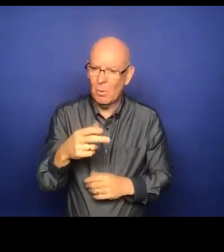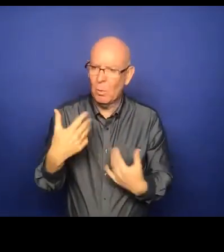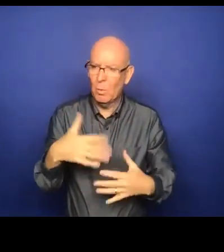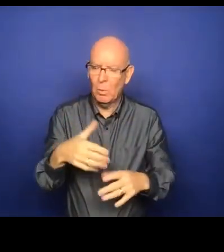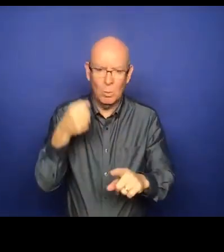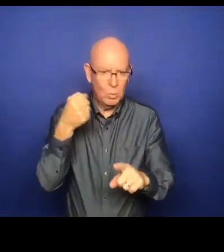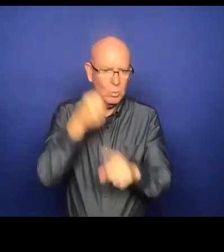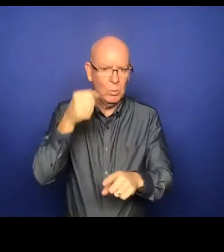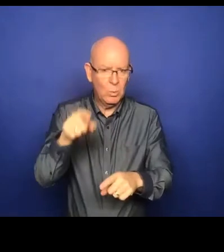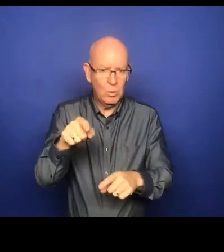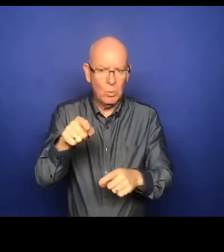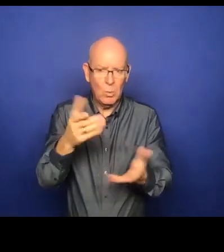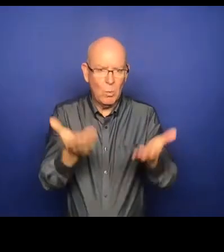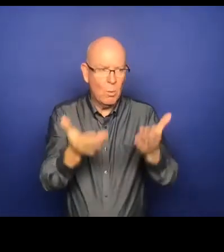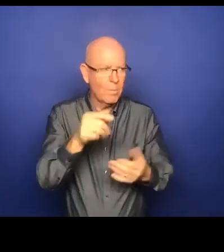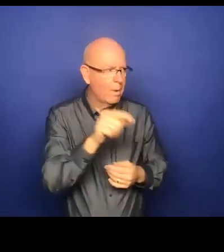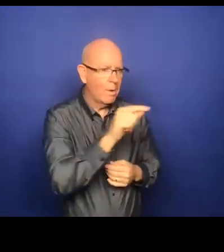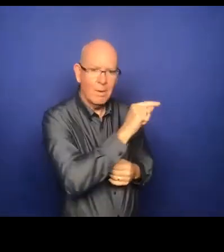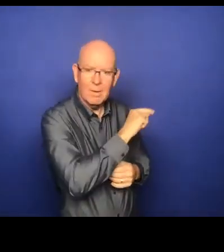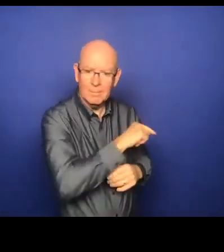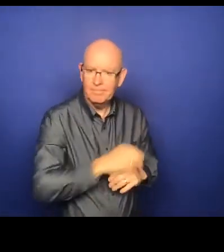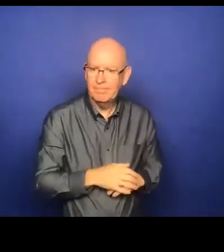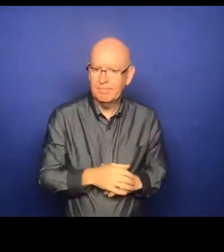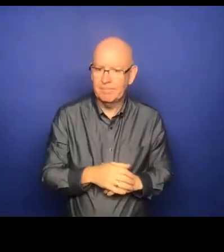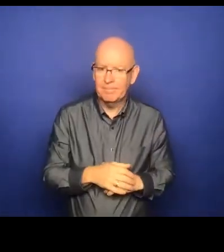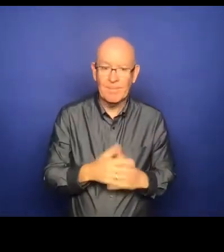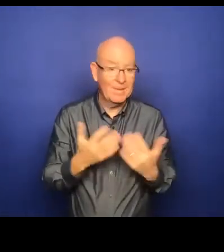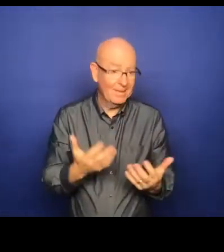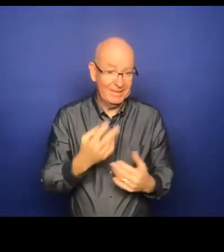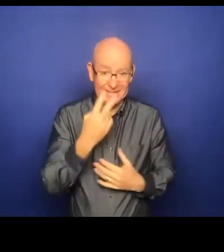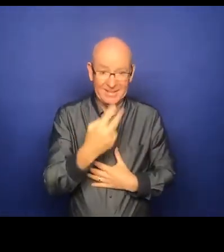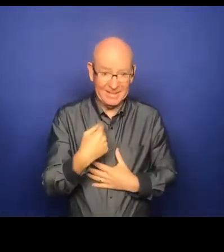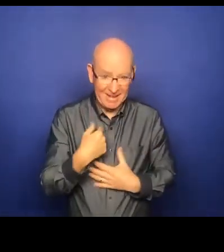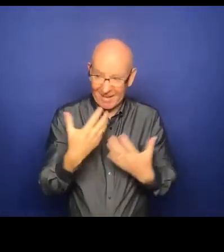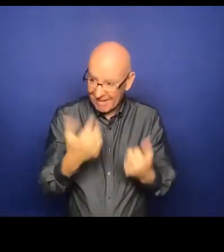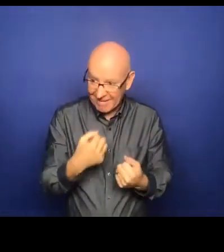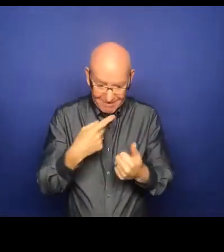. And despite the fact that we have the tools that are